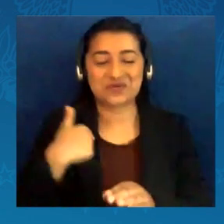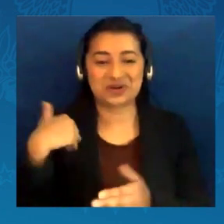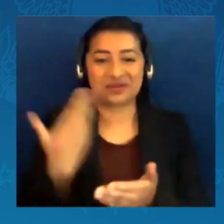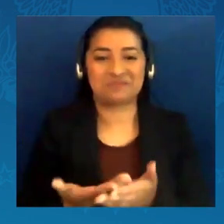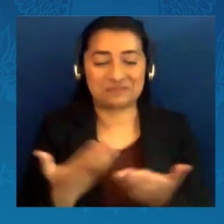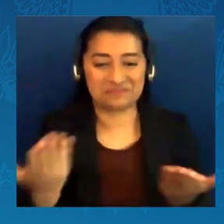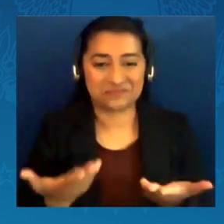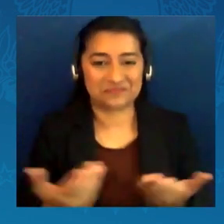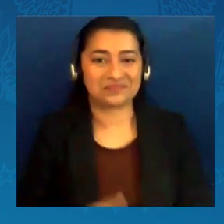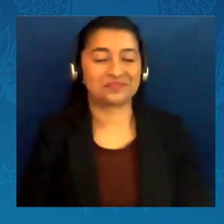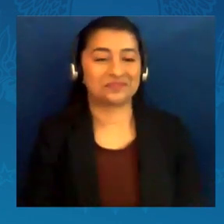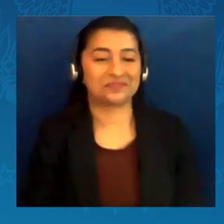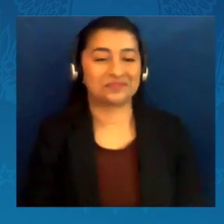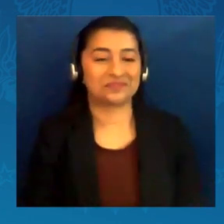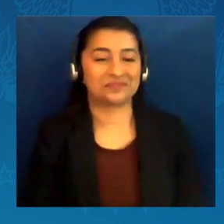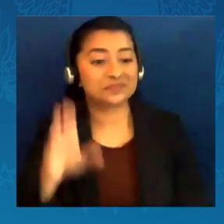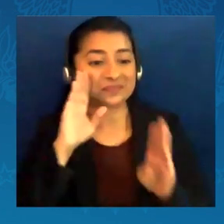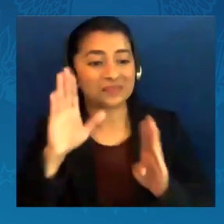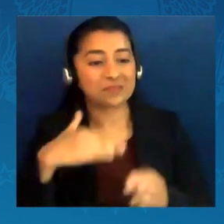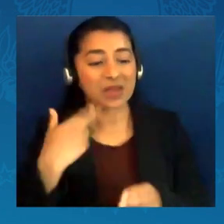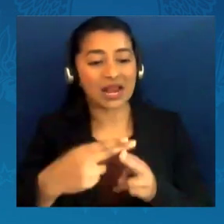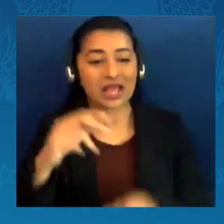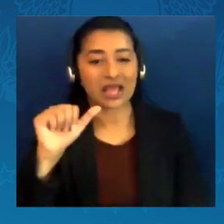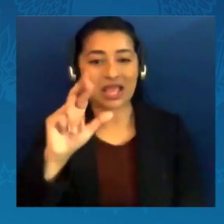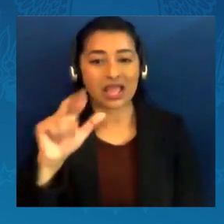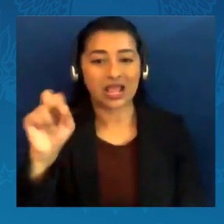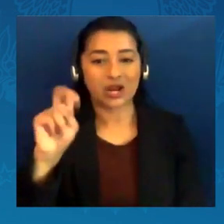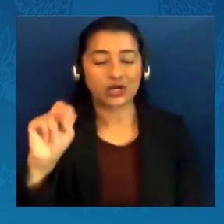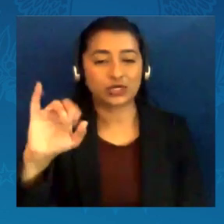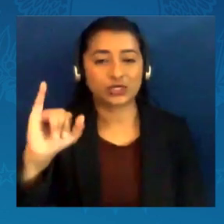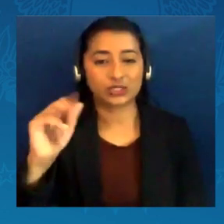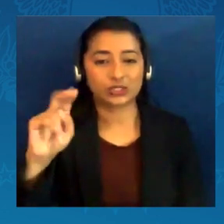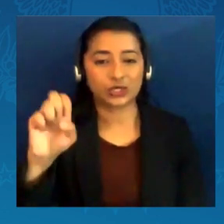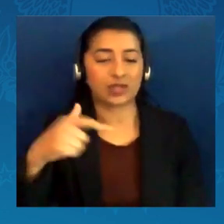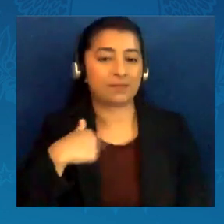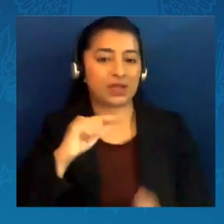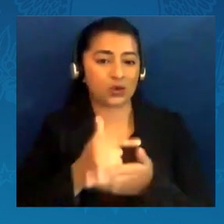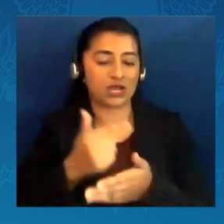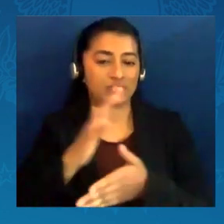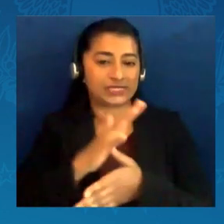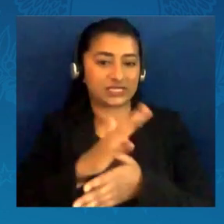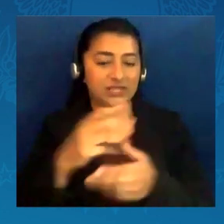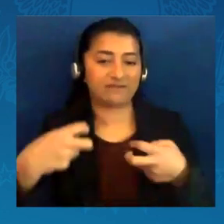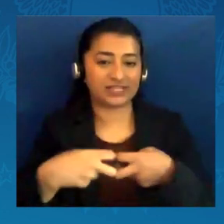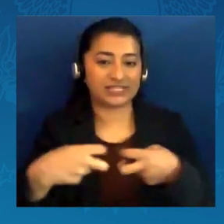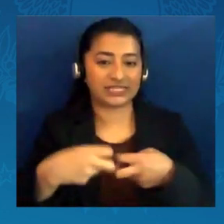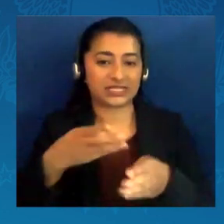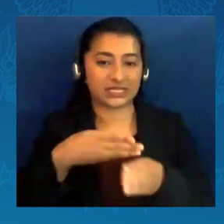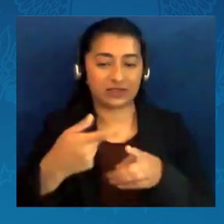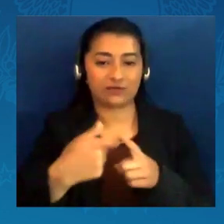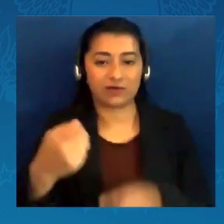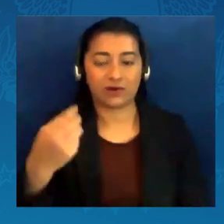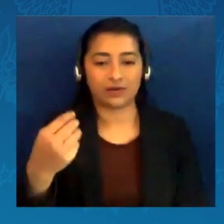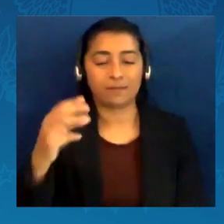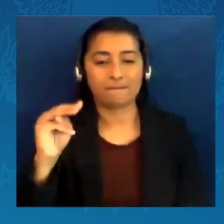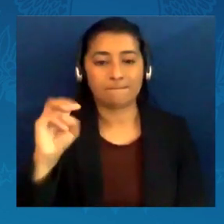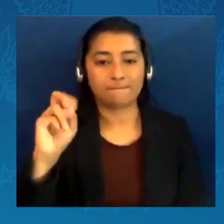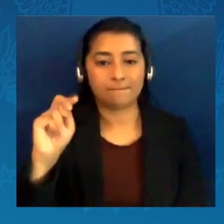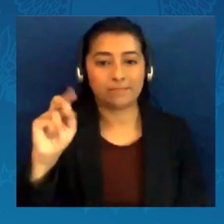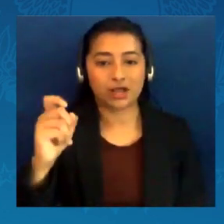Mr. Jones: My name is Aaron Jones, and I'm a graduate and senior physics major from Montgomery, Alabama. And this past summer is just like a landmark deal